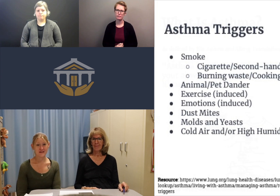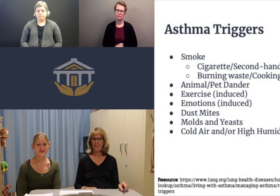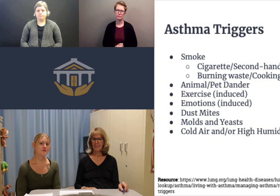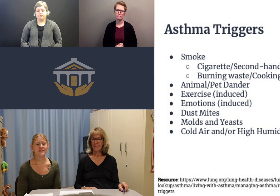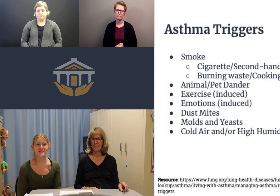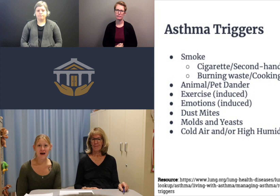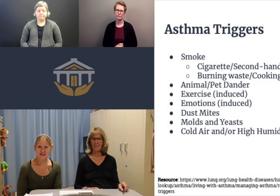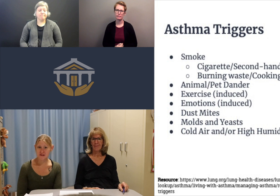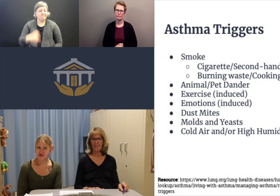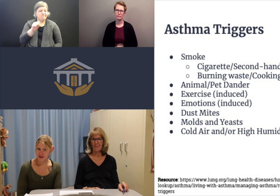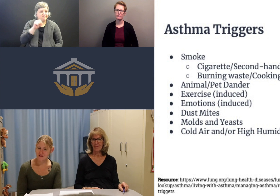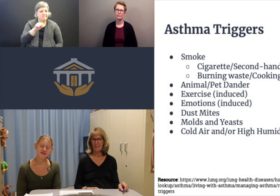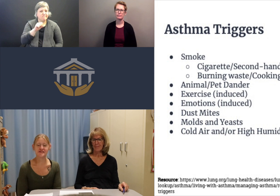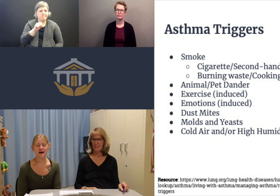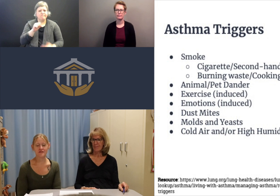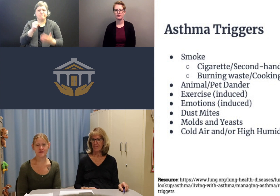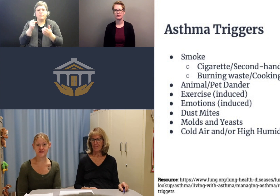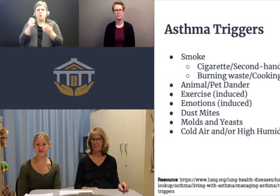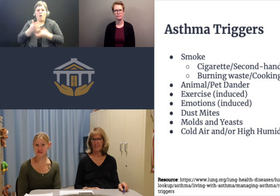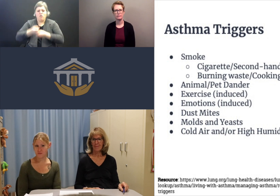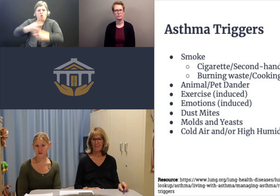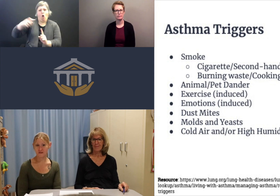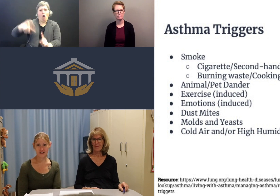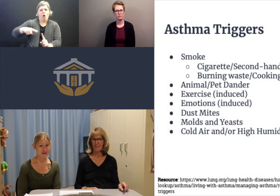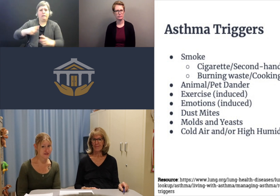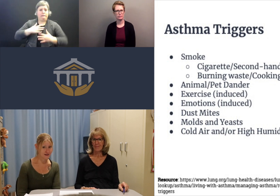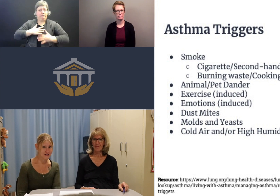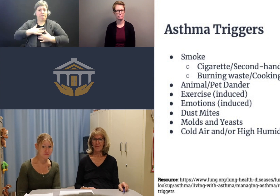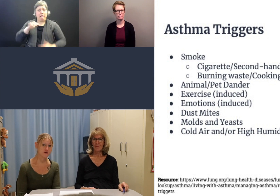So, what are some asthma triggers? Of course, there's smoke. Let it be cigarette smoke,